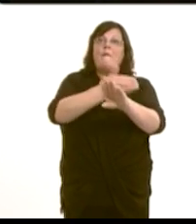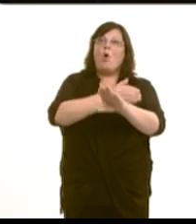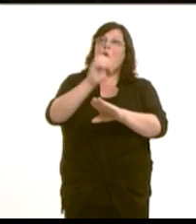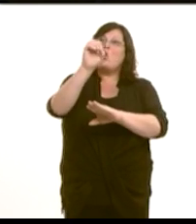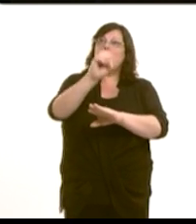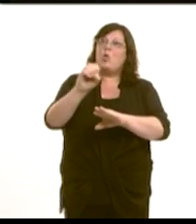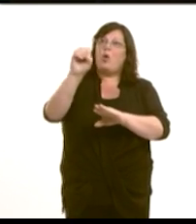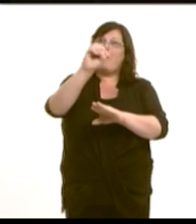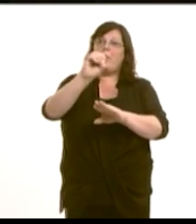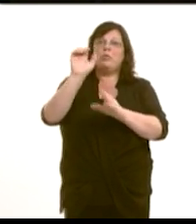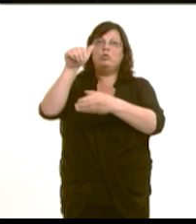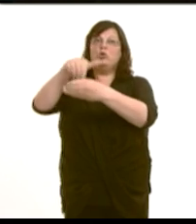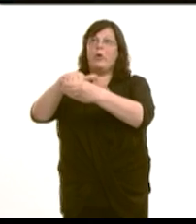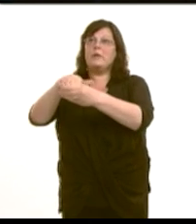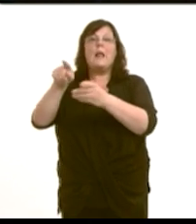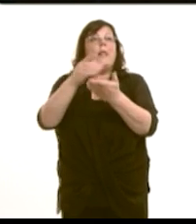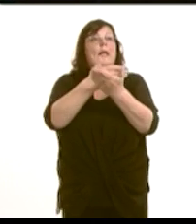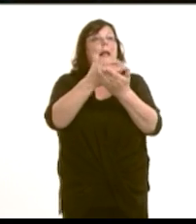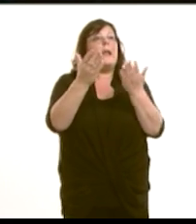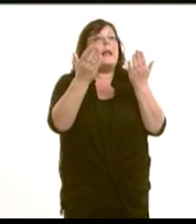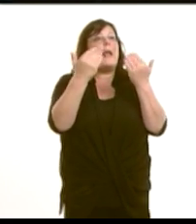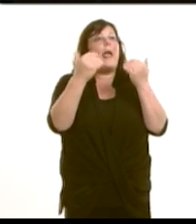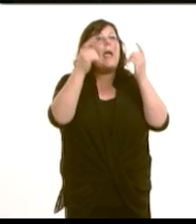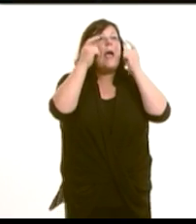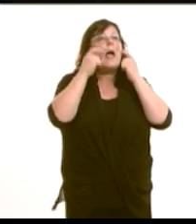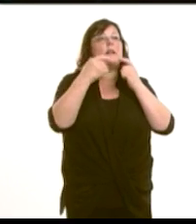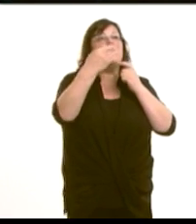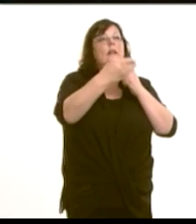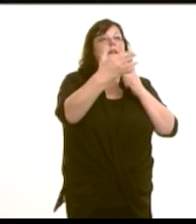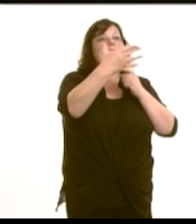the Clean Air Acts of 1956 and 1968.